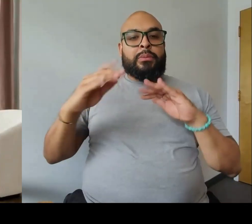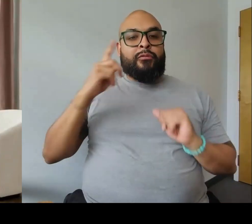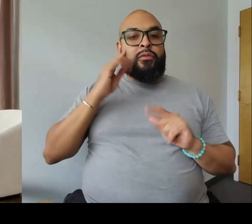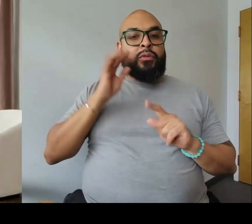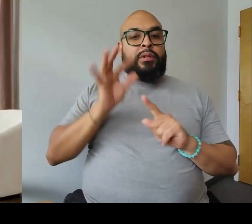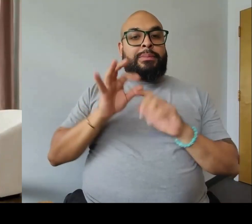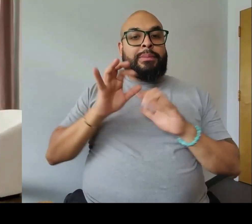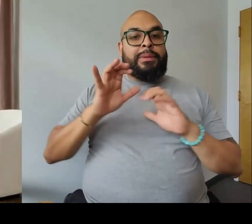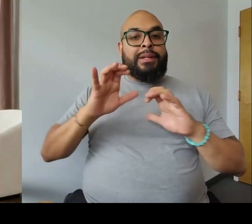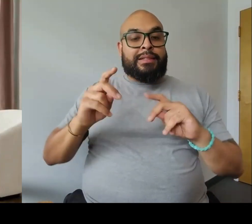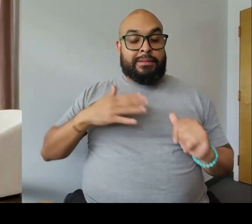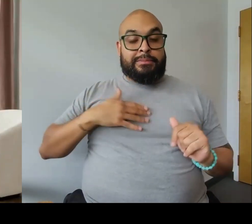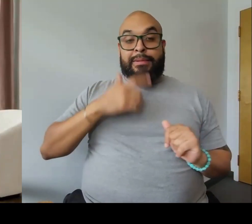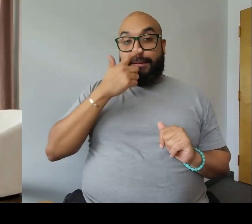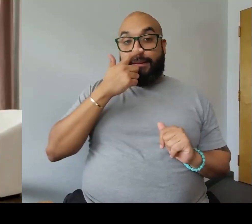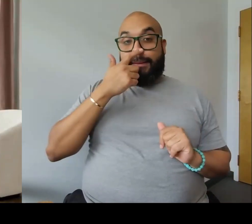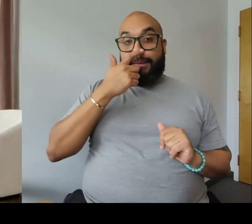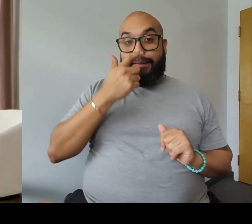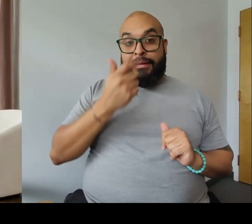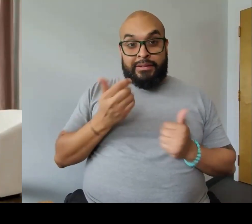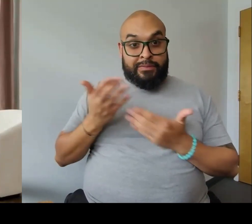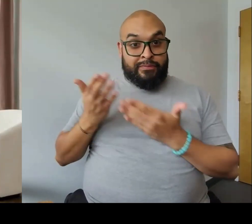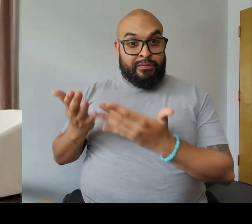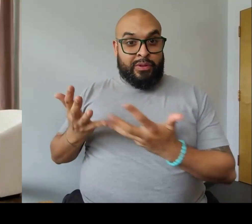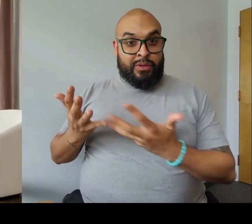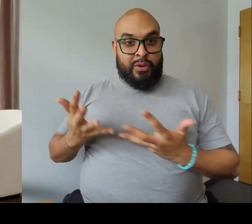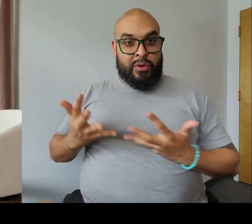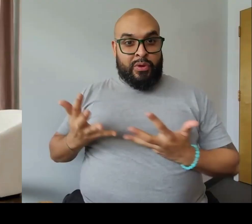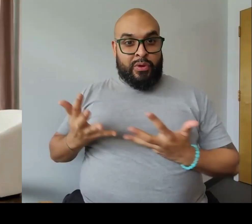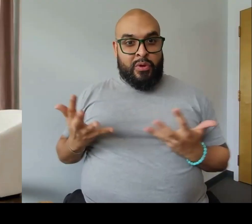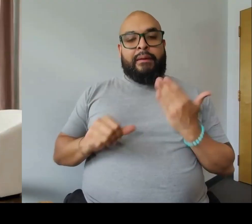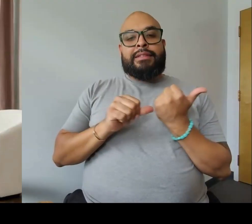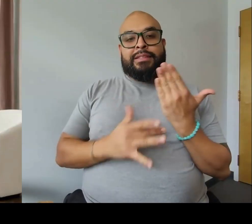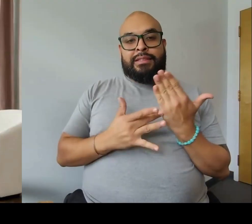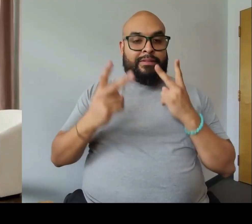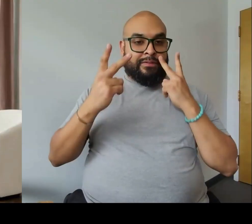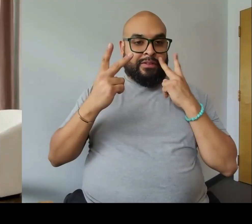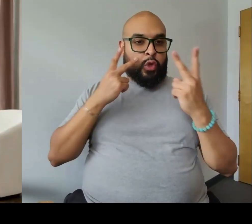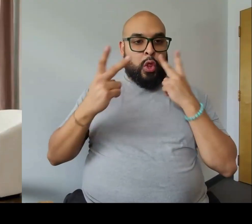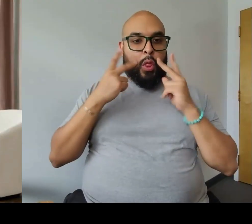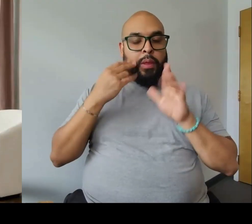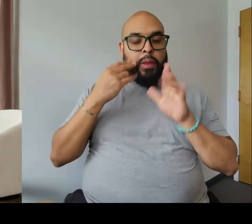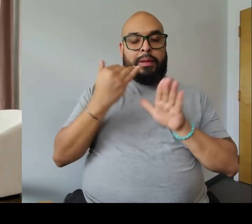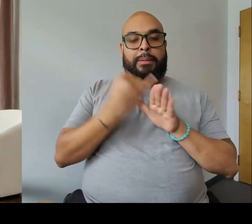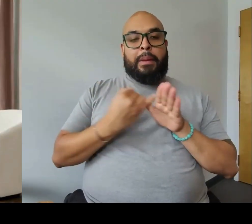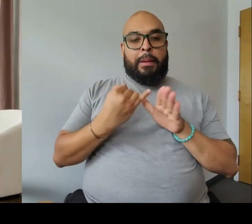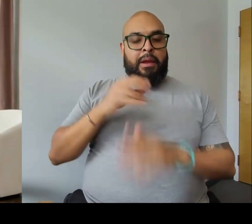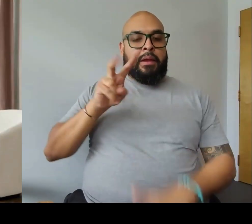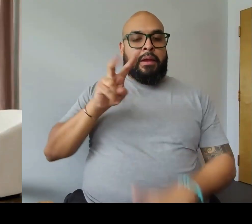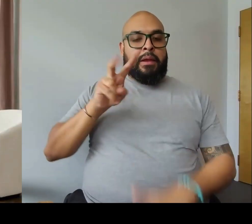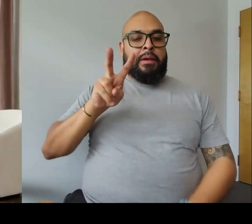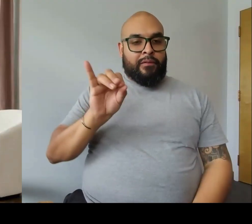My interests there are assistive technology, visual impairment, and collaboration with parents and families.